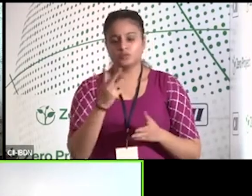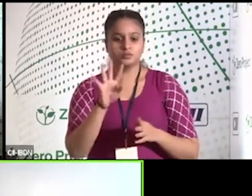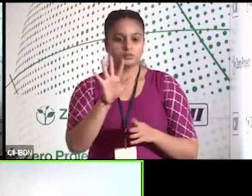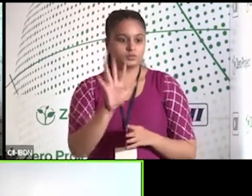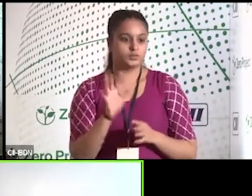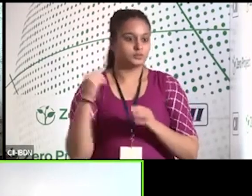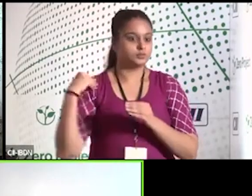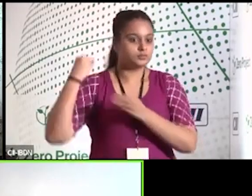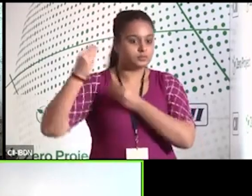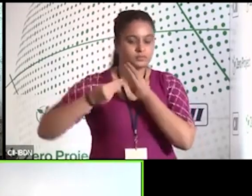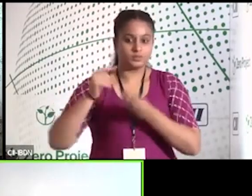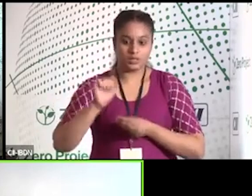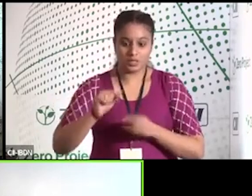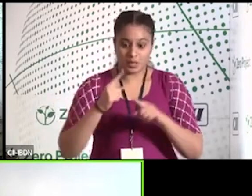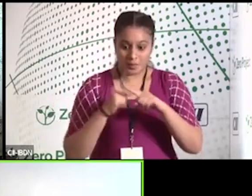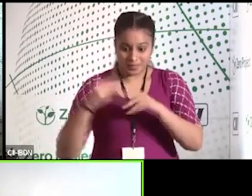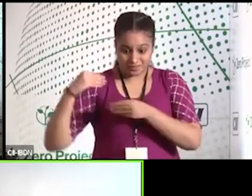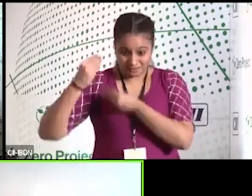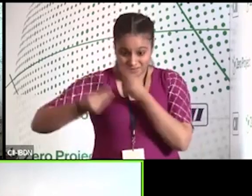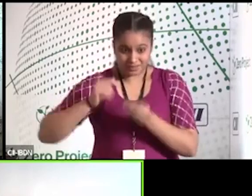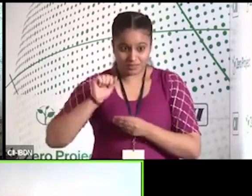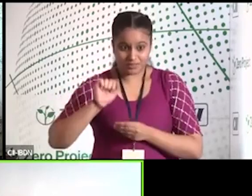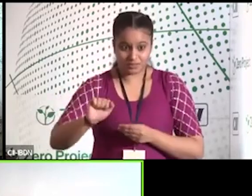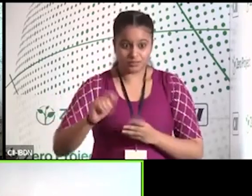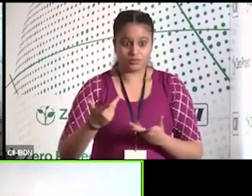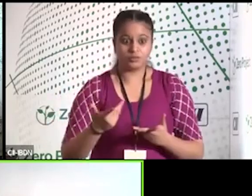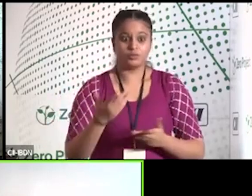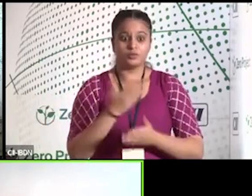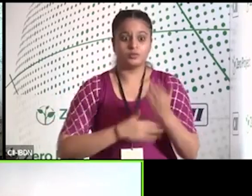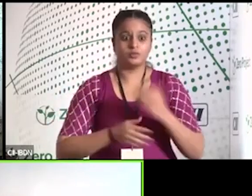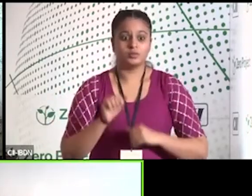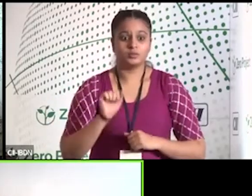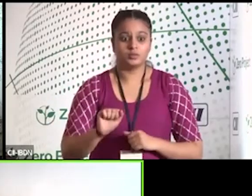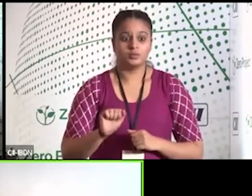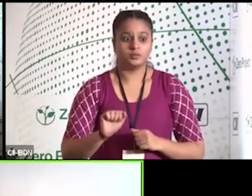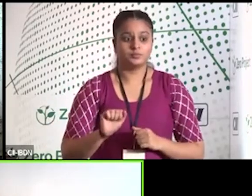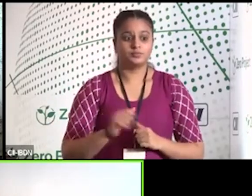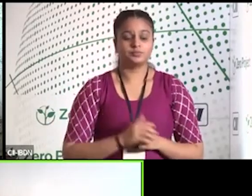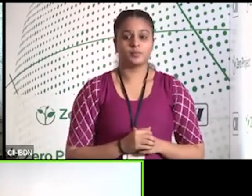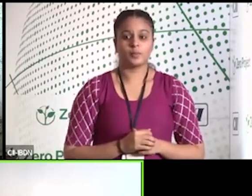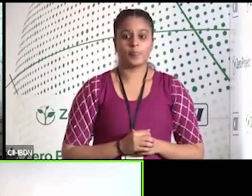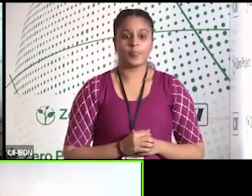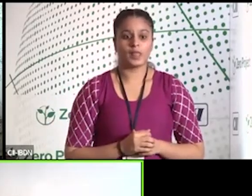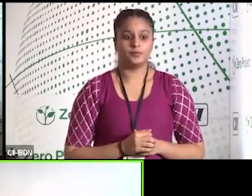This generation also have the families who have the binondo women